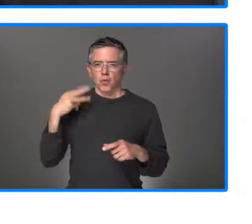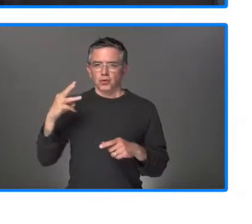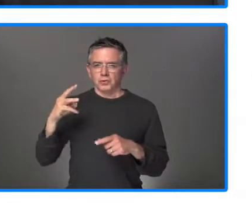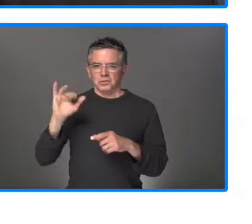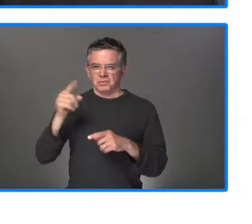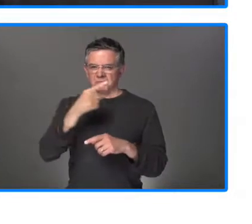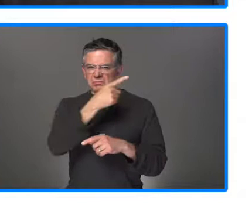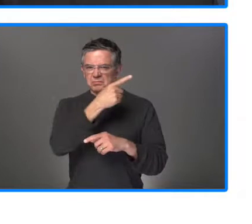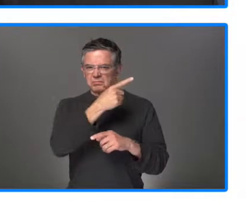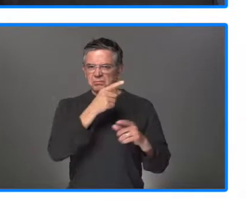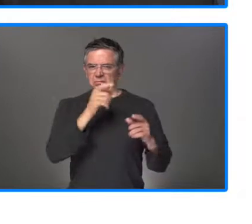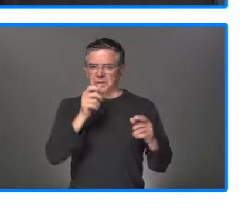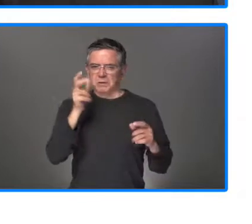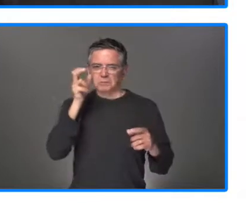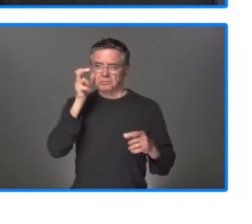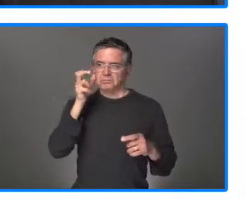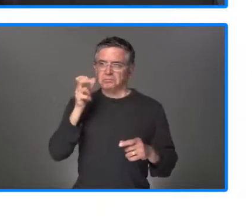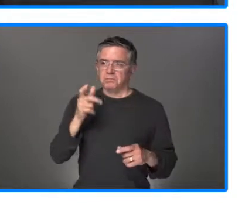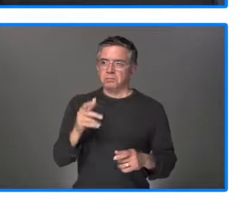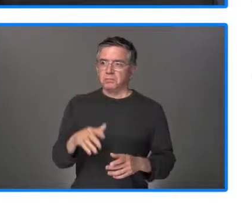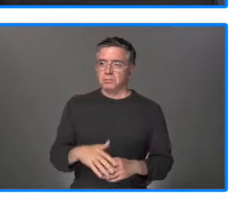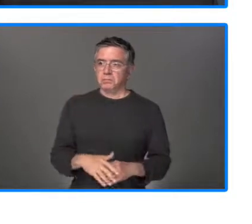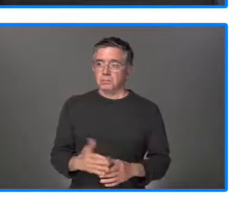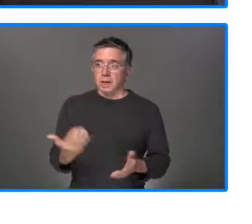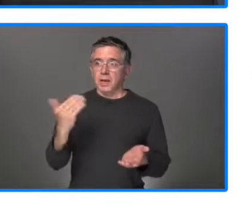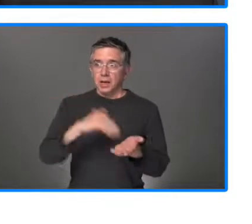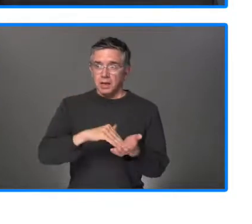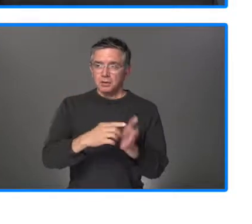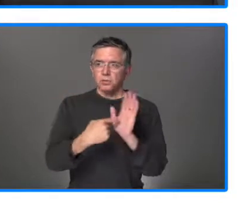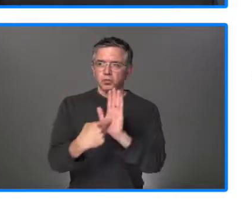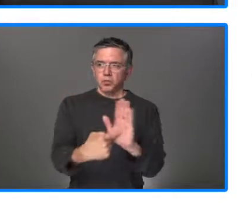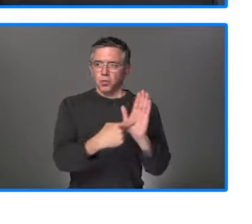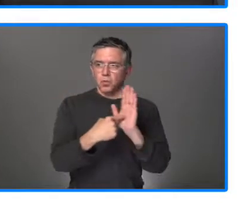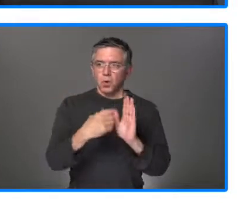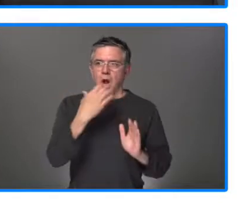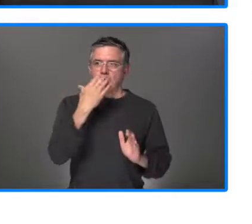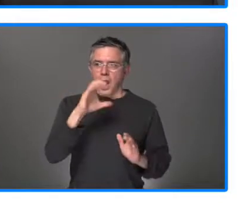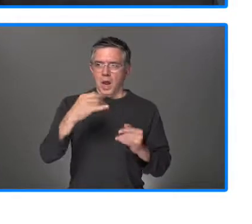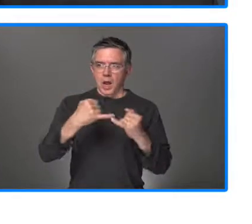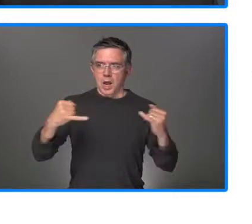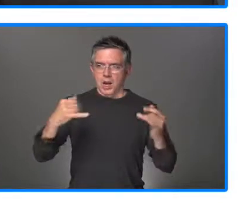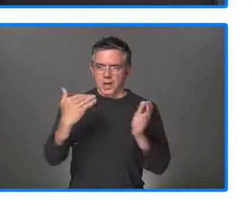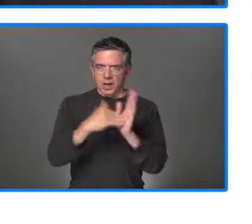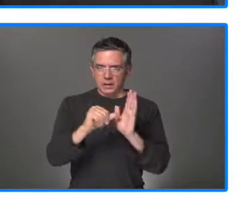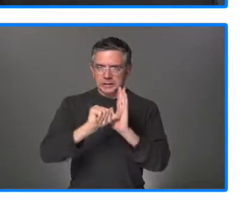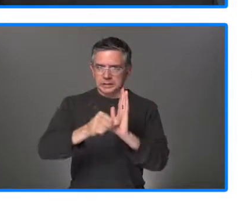share the Washington State COVID-19 hotline number, which is 1-800-525-0127,